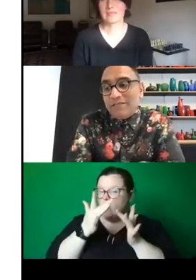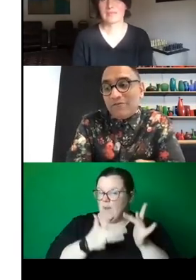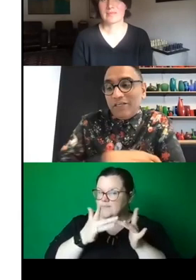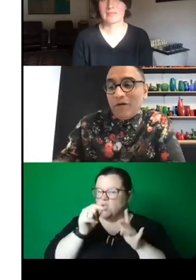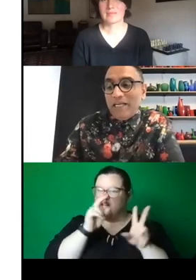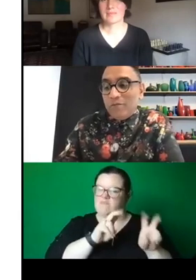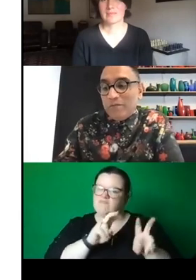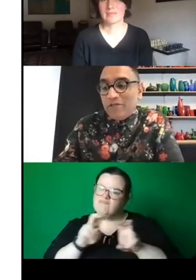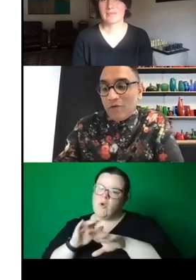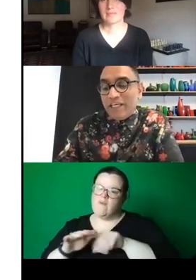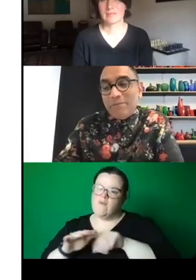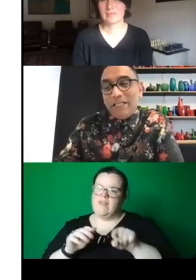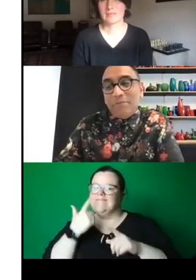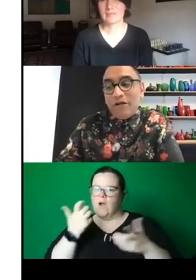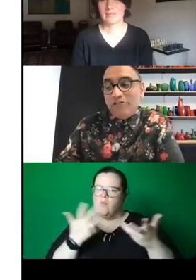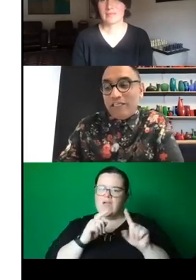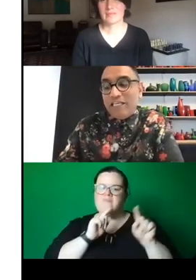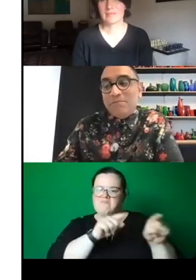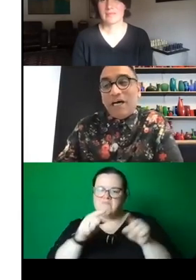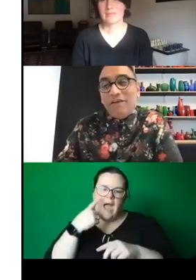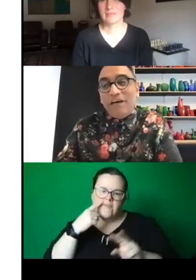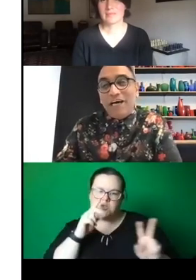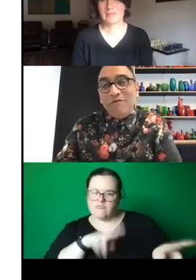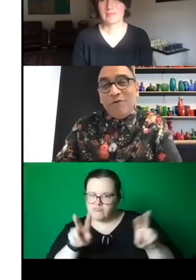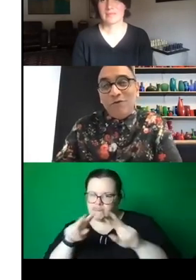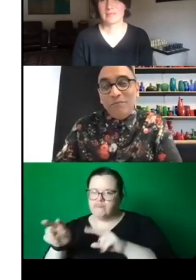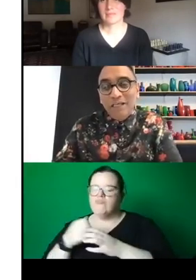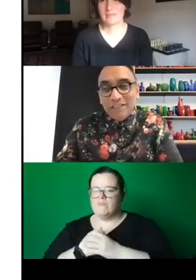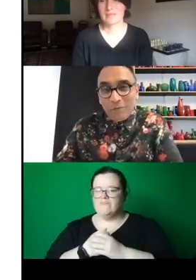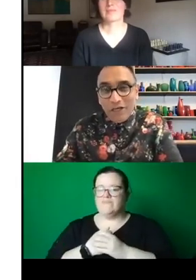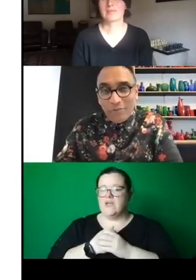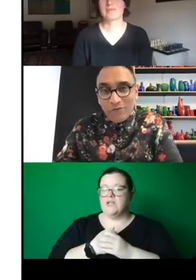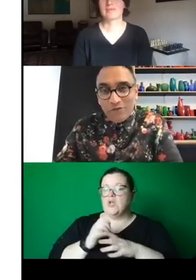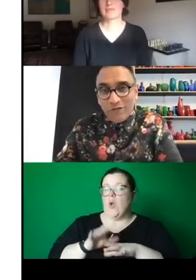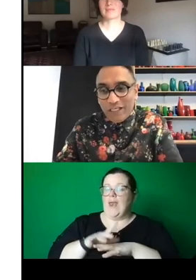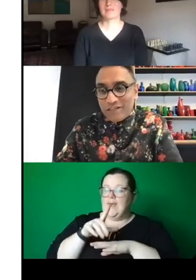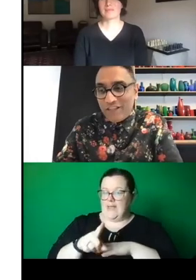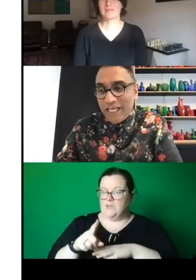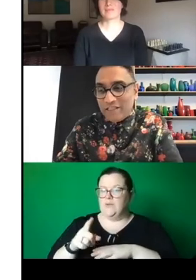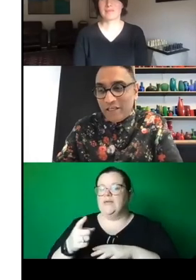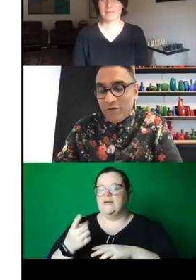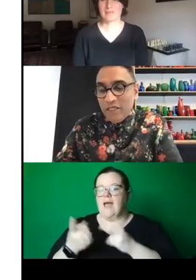iwani will be talking about the project as part of art forum so we hope you'll join us for that so